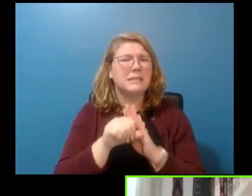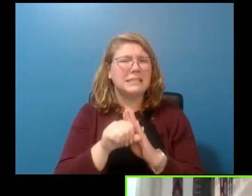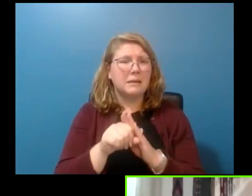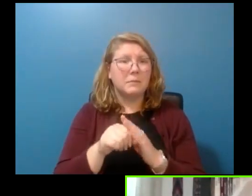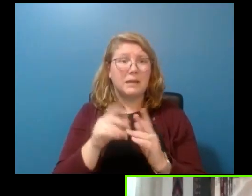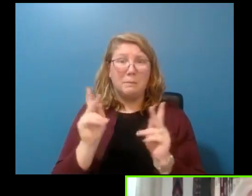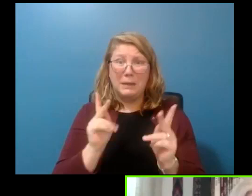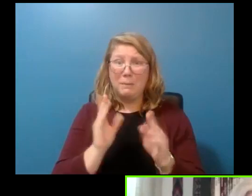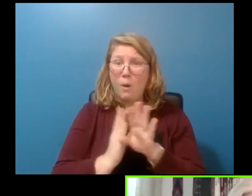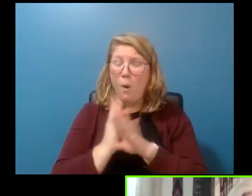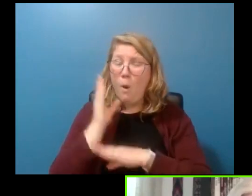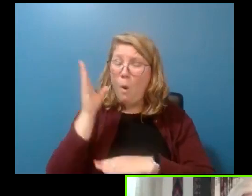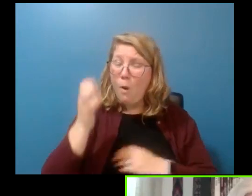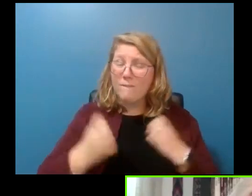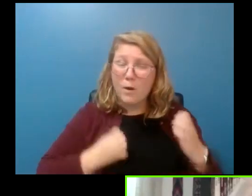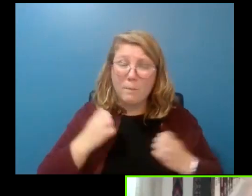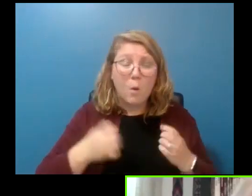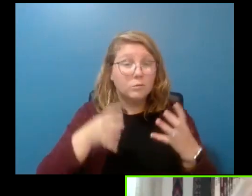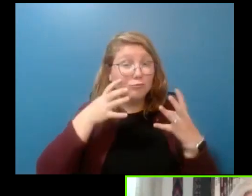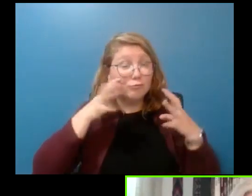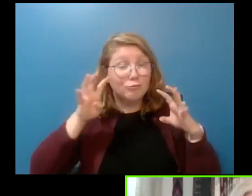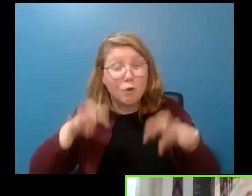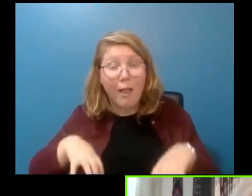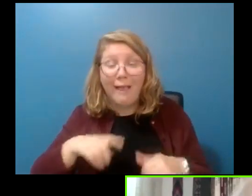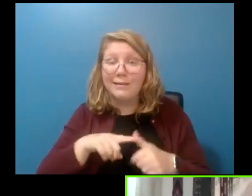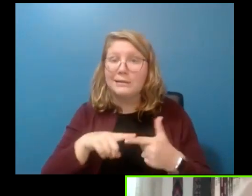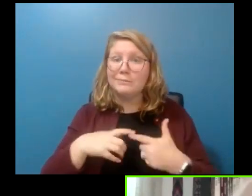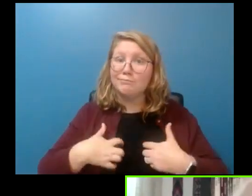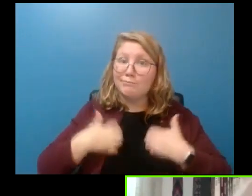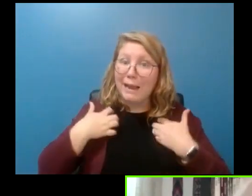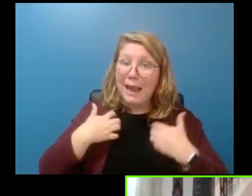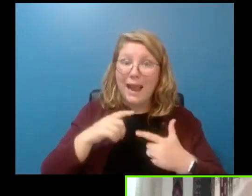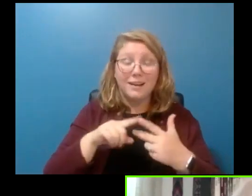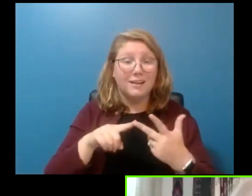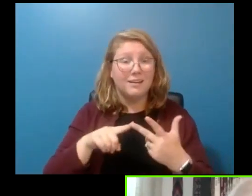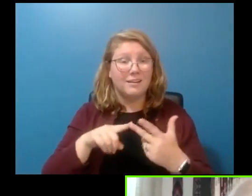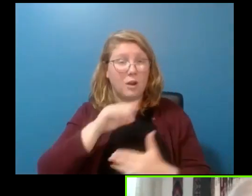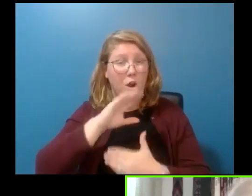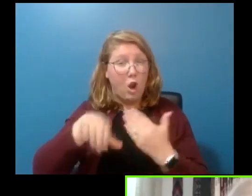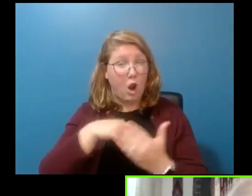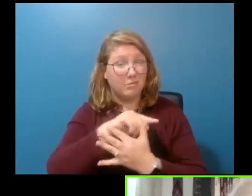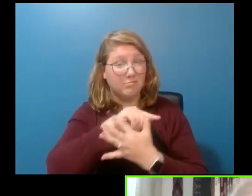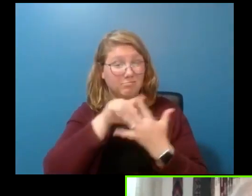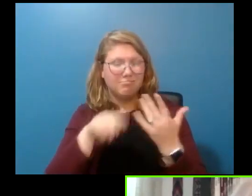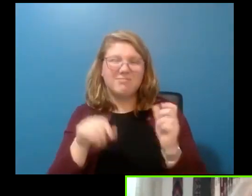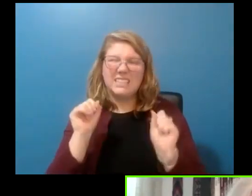Just think about a young person, you know, again maybe hearing voices who is afraid to share or